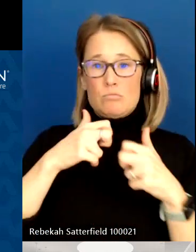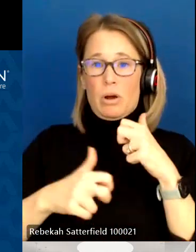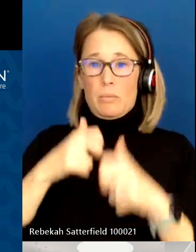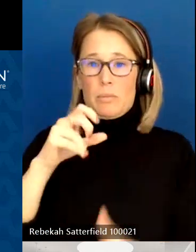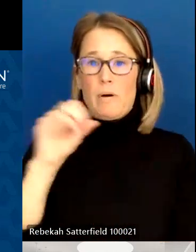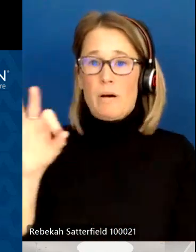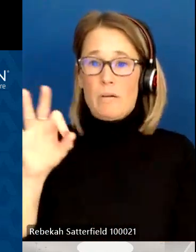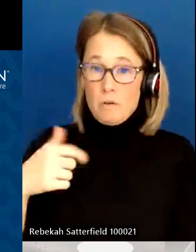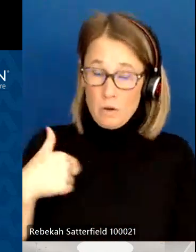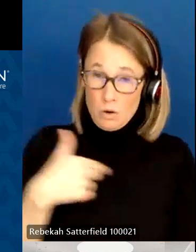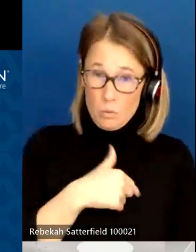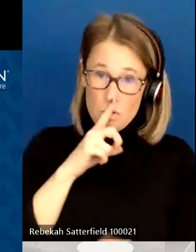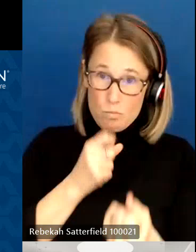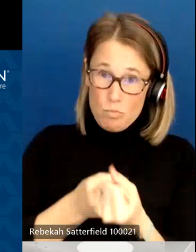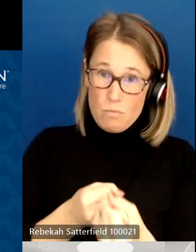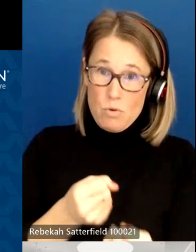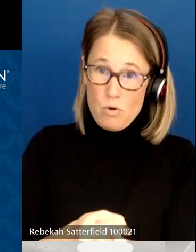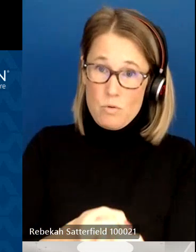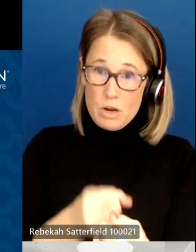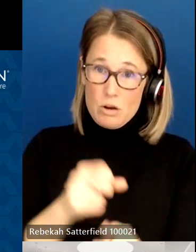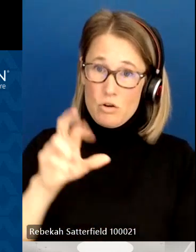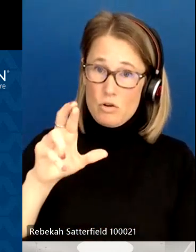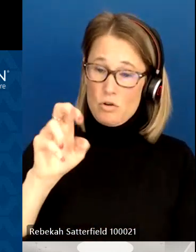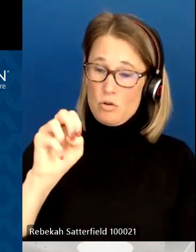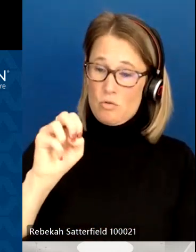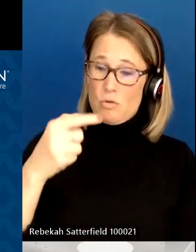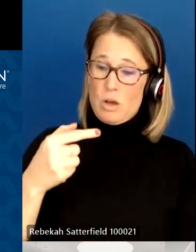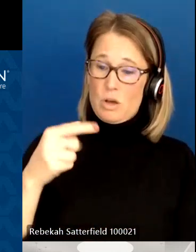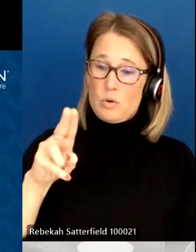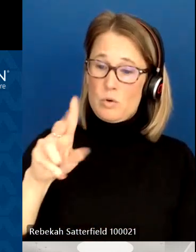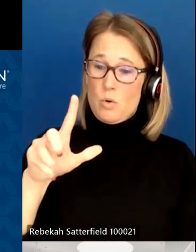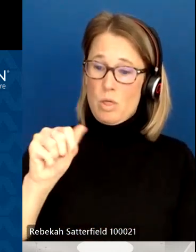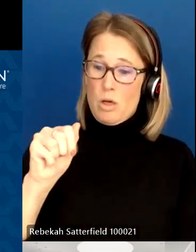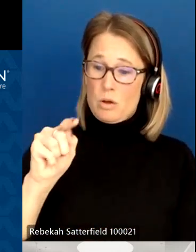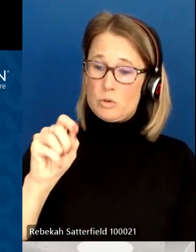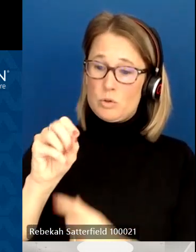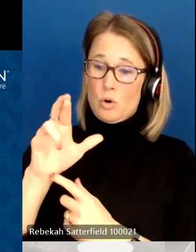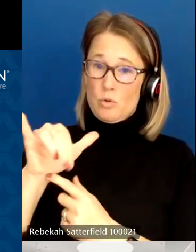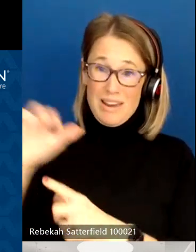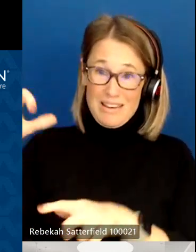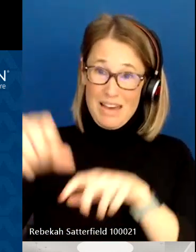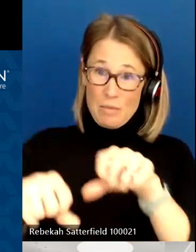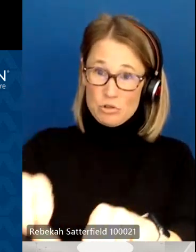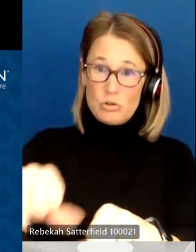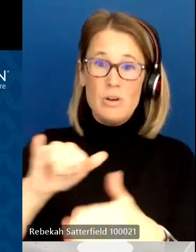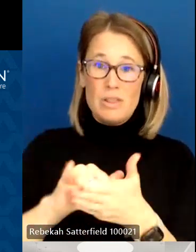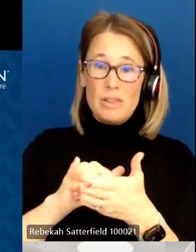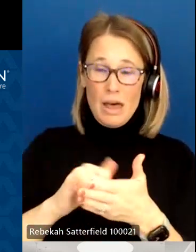We promoting regulatory capture does this invite um the the developers uh to have too much Sway